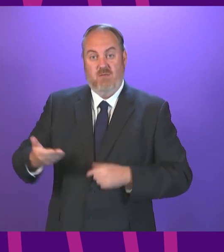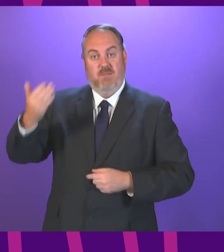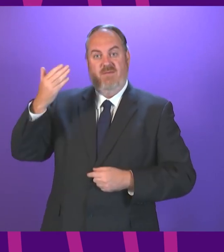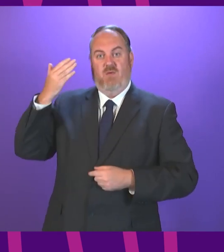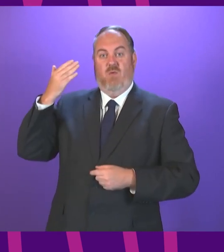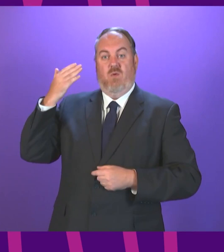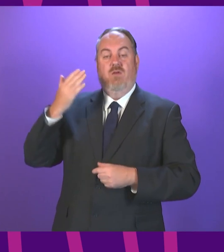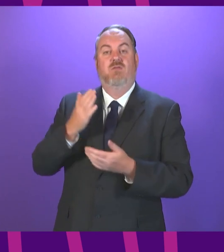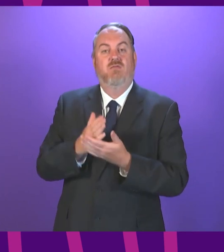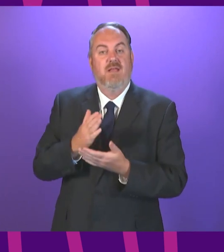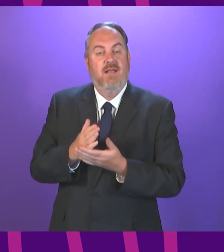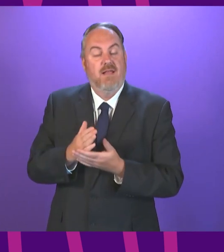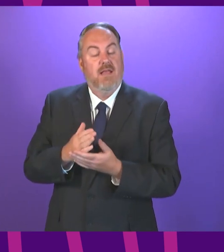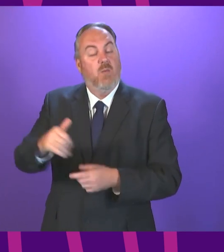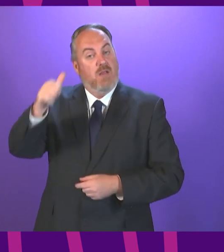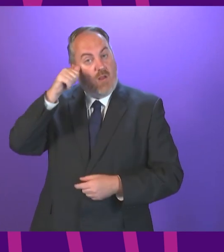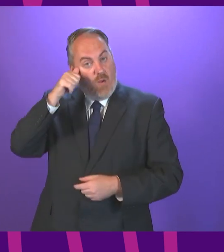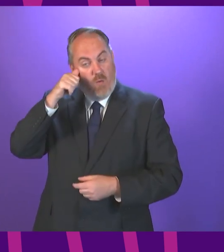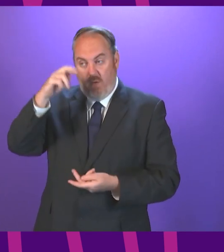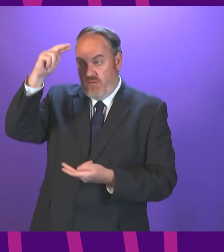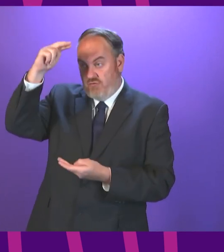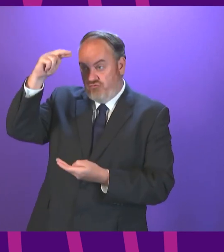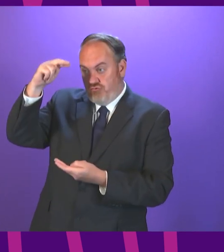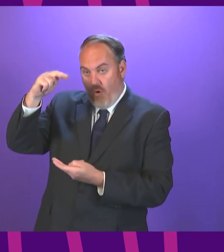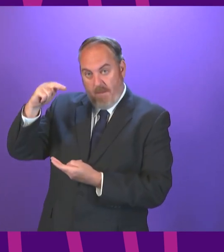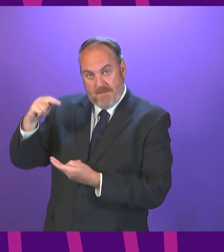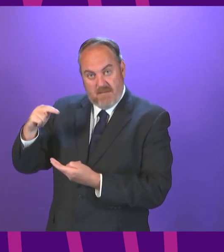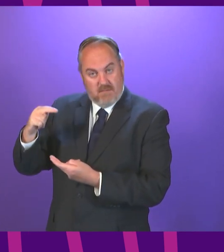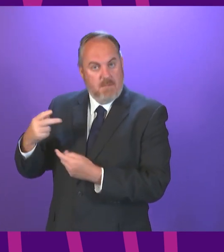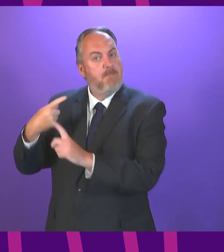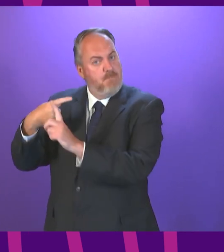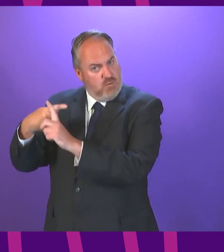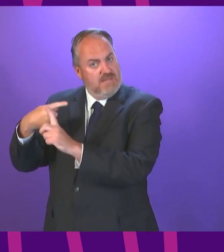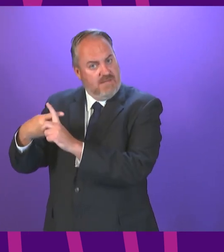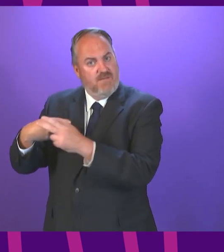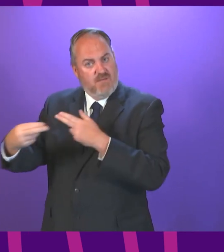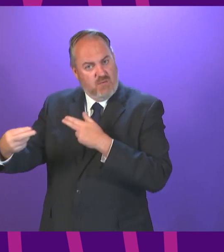although the current fall is encouraging, we must continue to monitor all data—including data